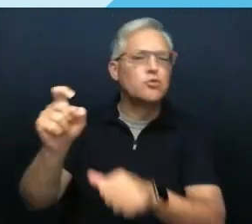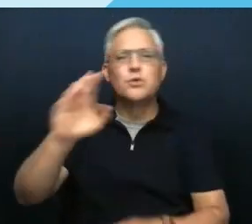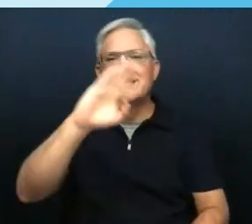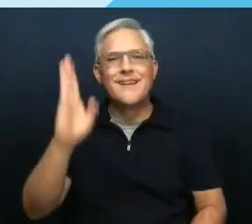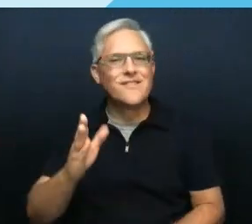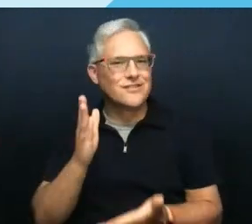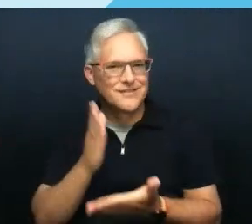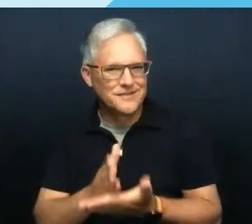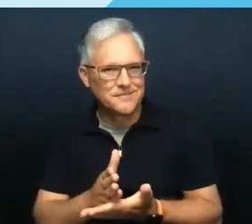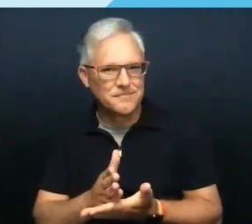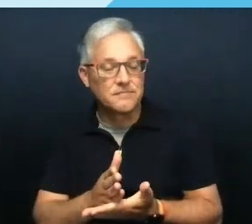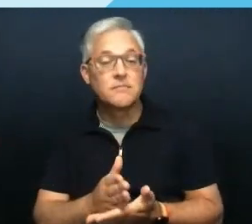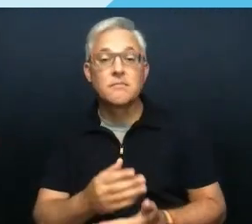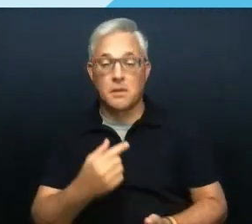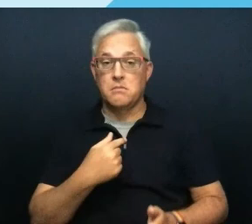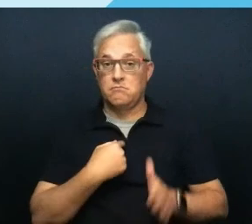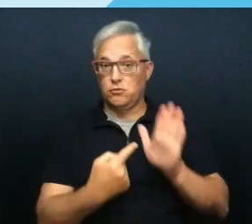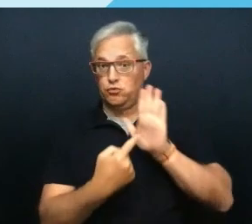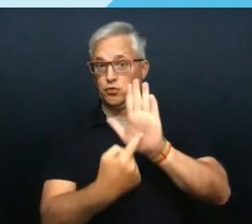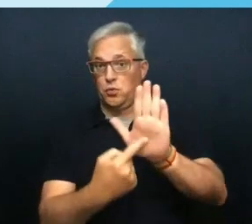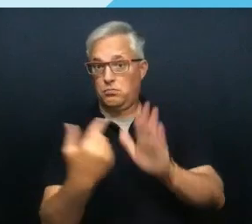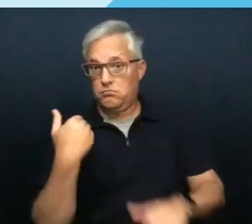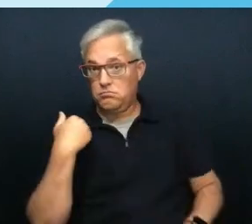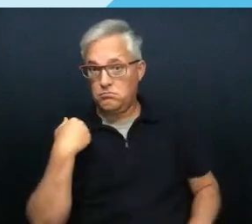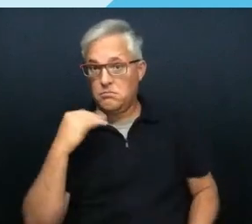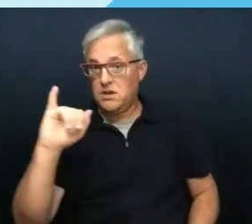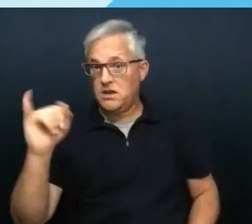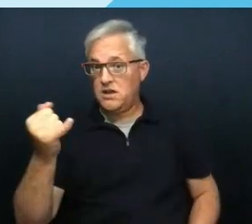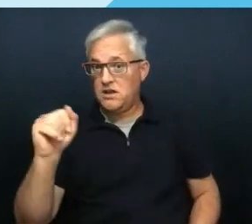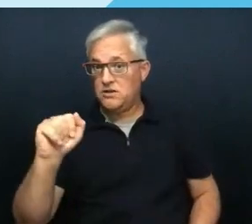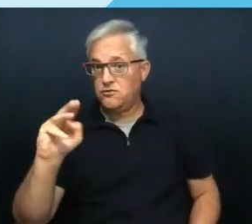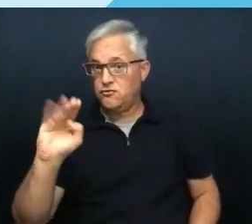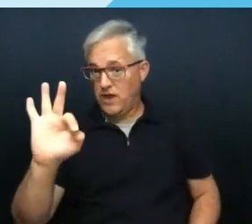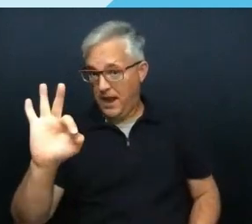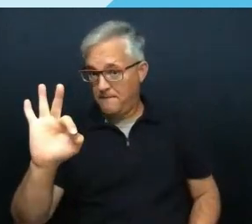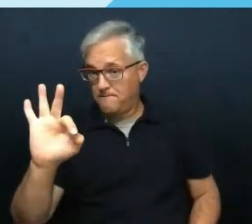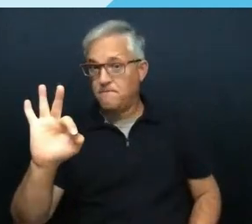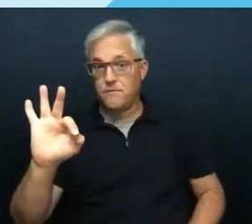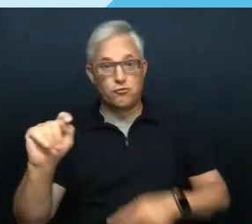the Jamf training catalog had closed caption already. The user experience was poor,